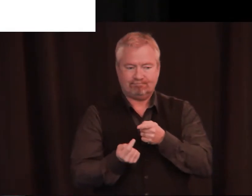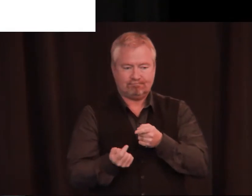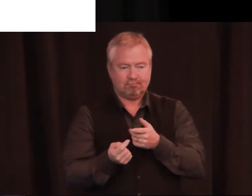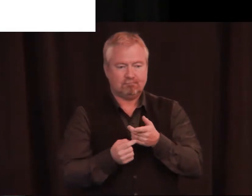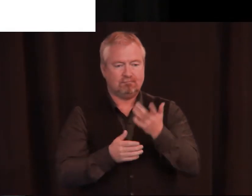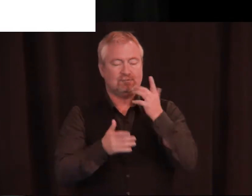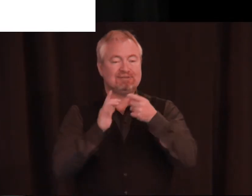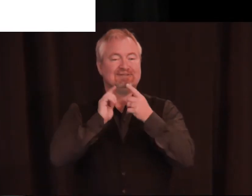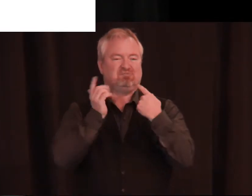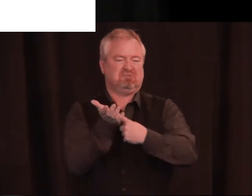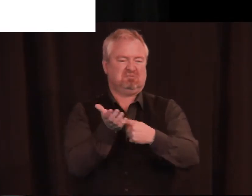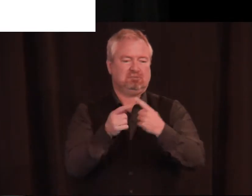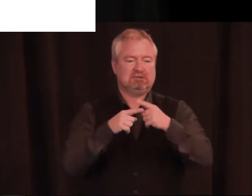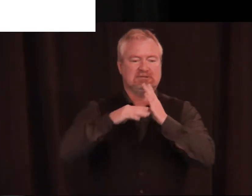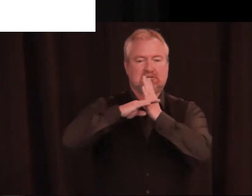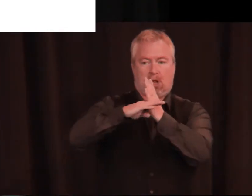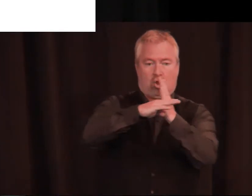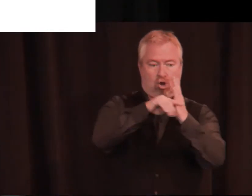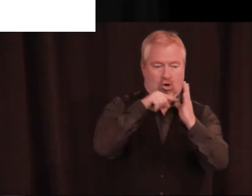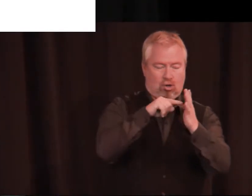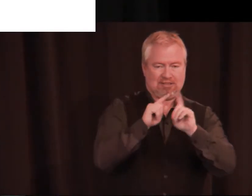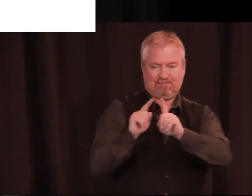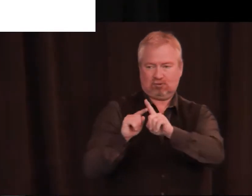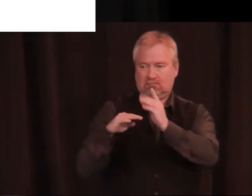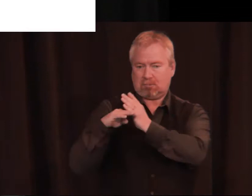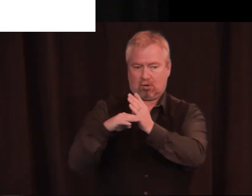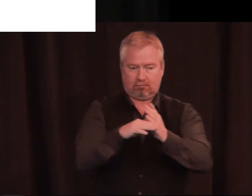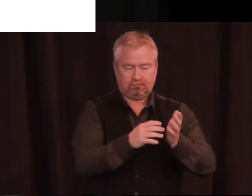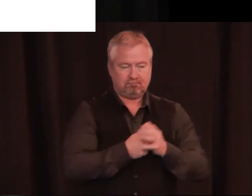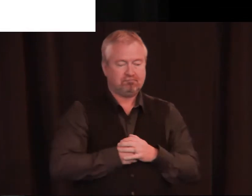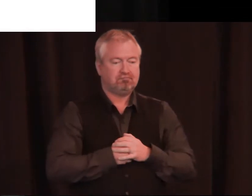I'll talk about some of these today and how they've impacted the outcomes for the kids in our study.